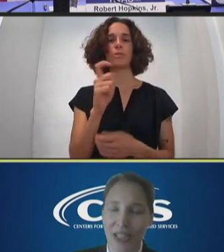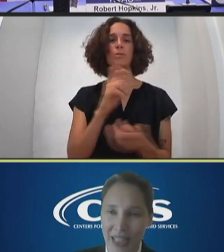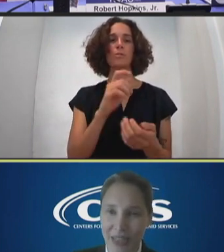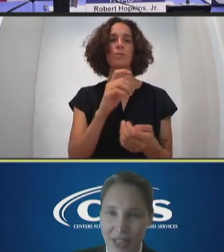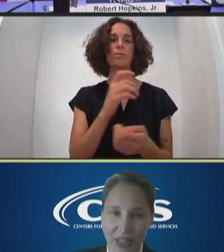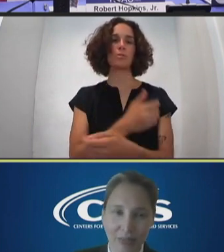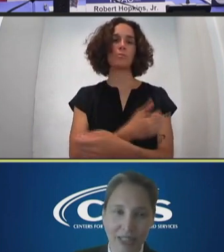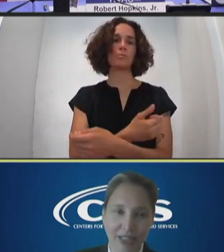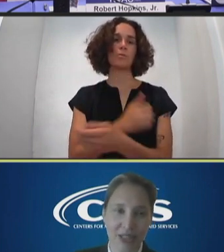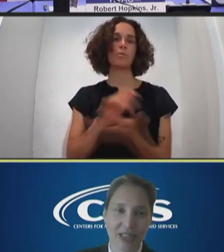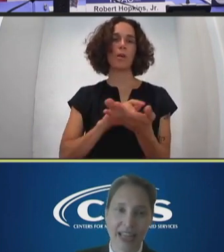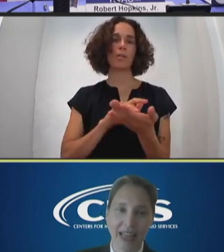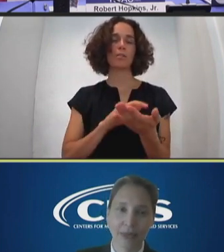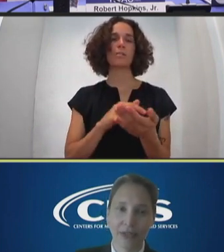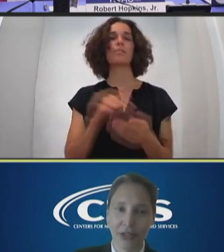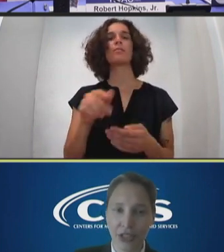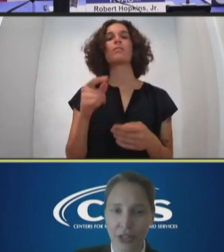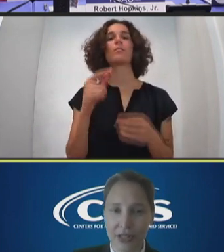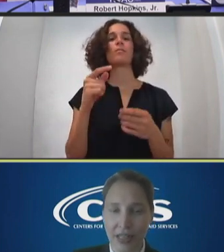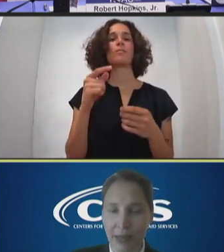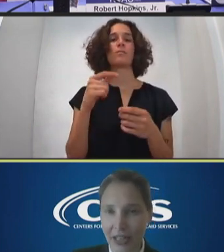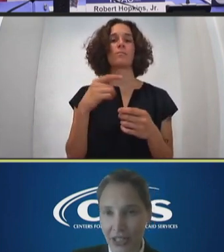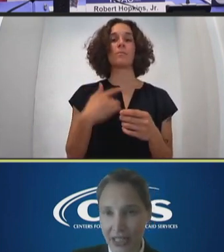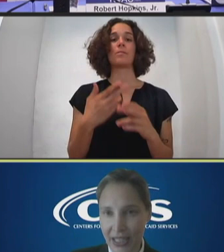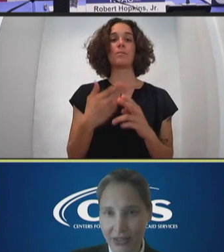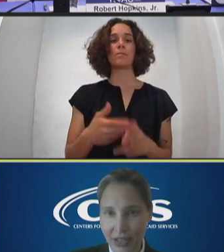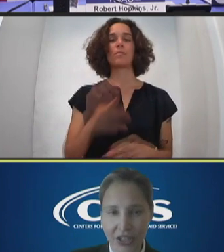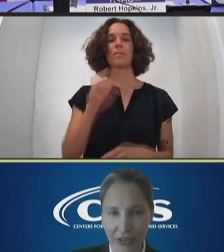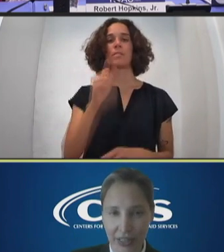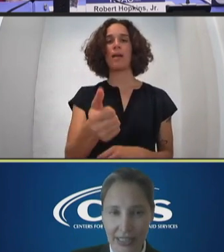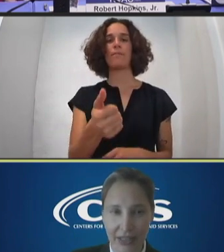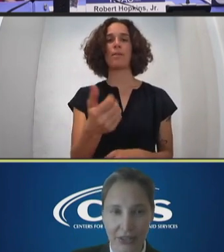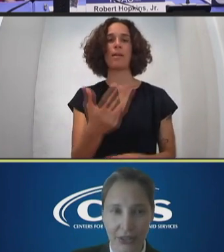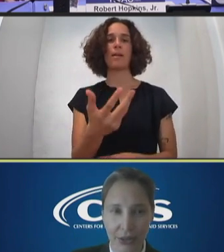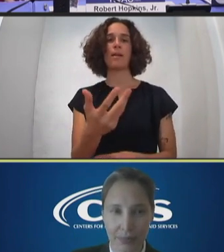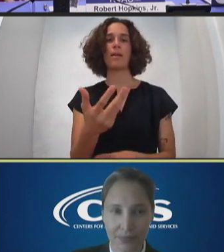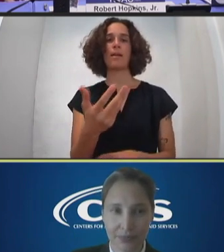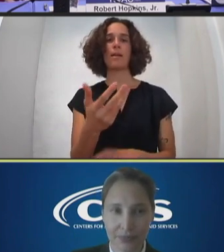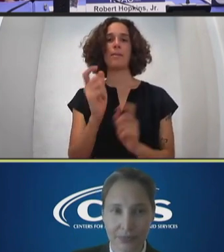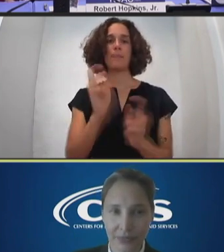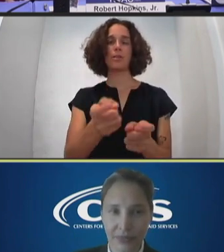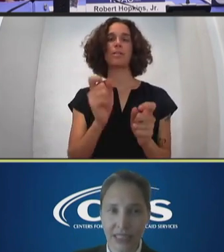stands for self-administered and refers to drugs that a patient can generally take on their own.